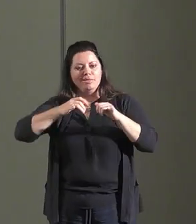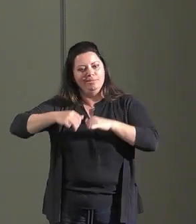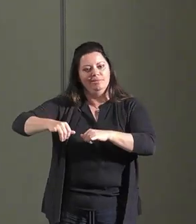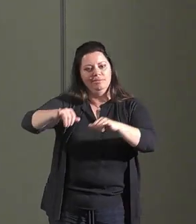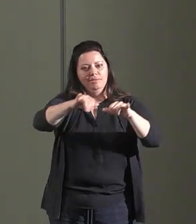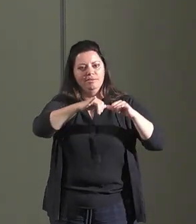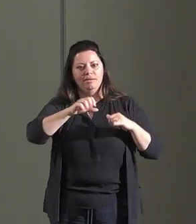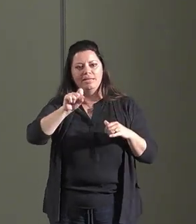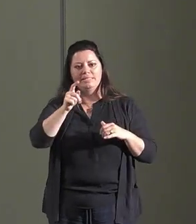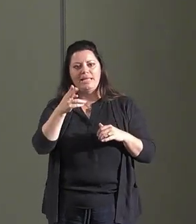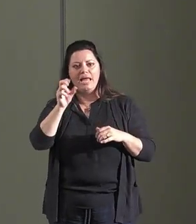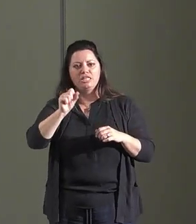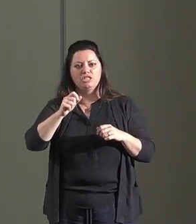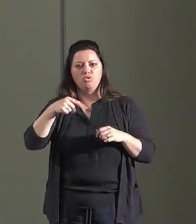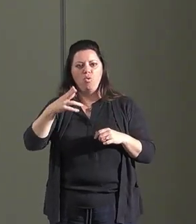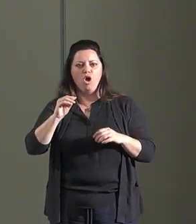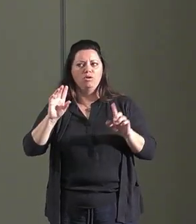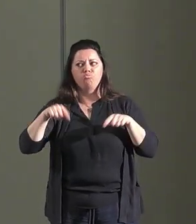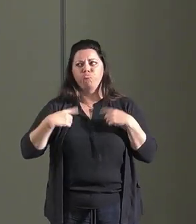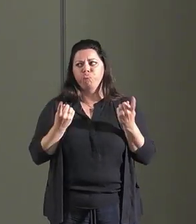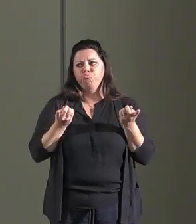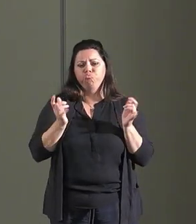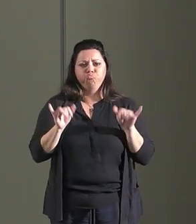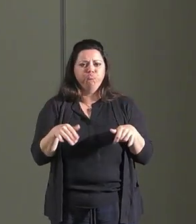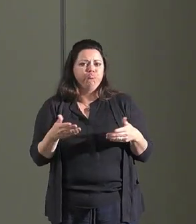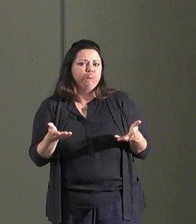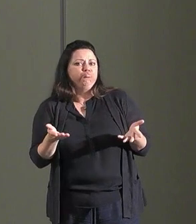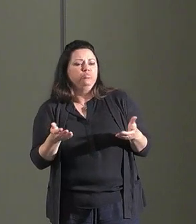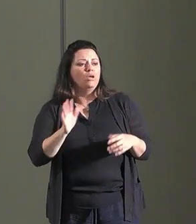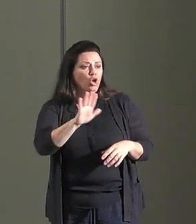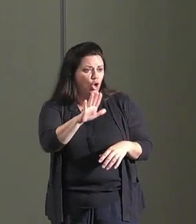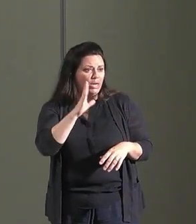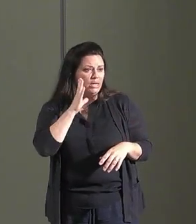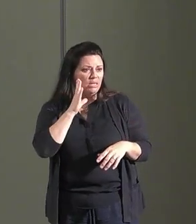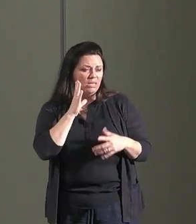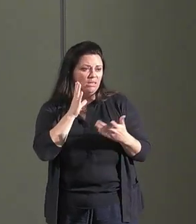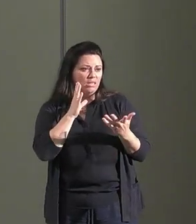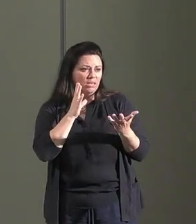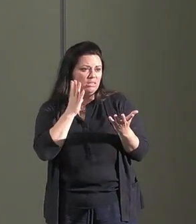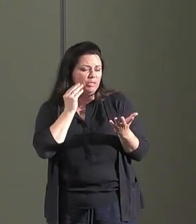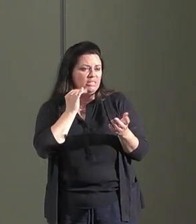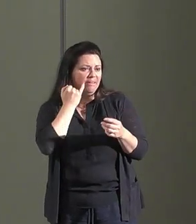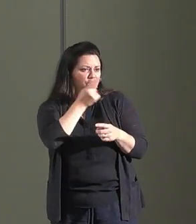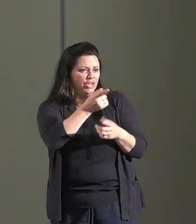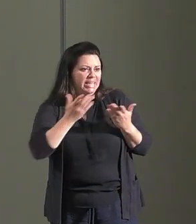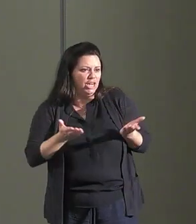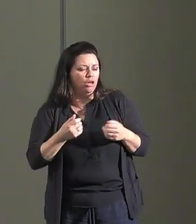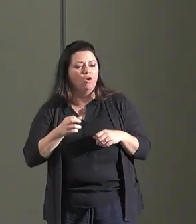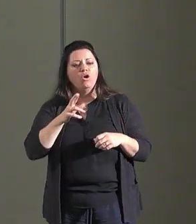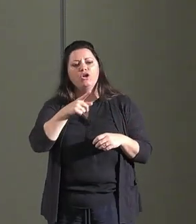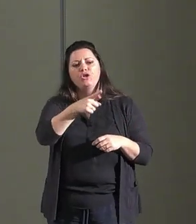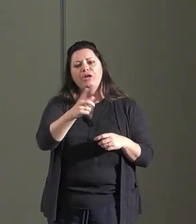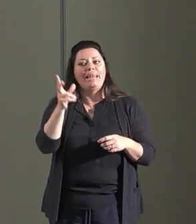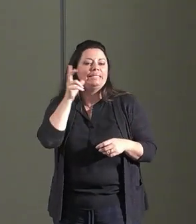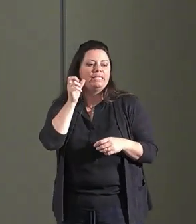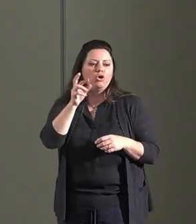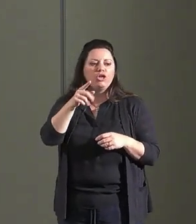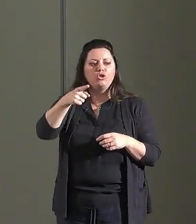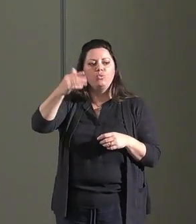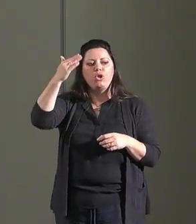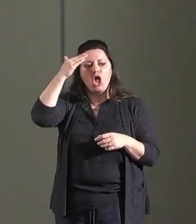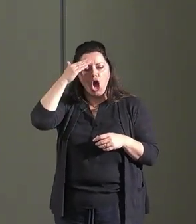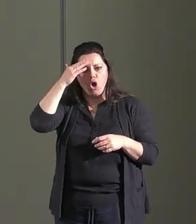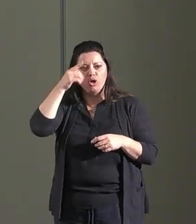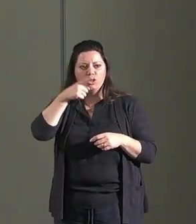the power your experience -- you are here, or you are listening or you know some of them, they also